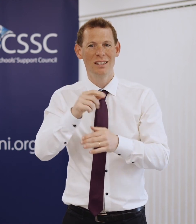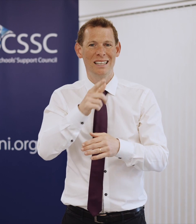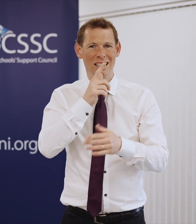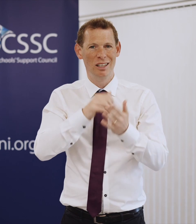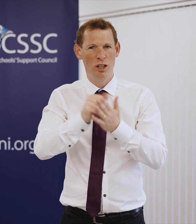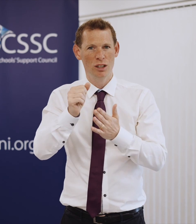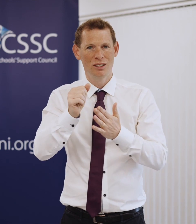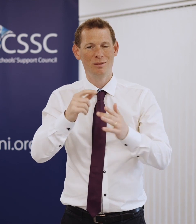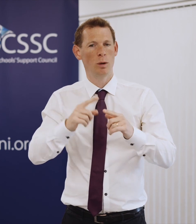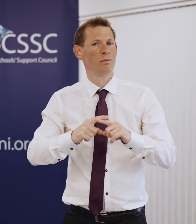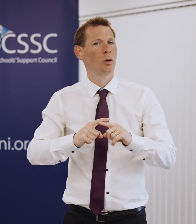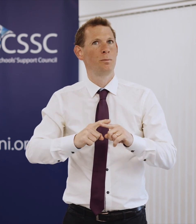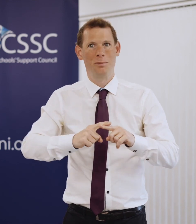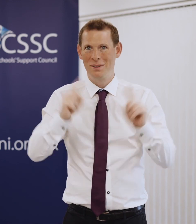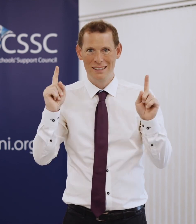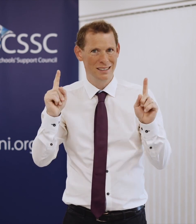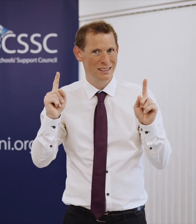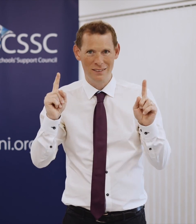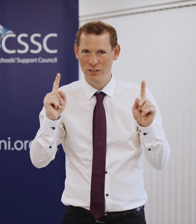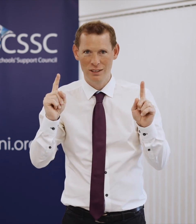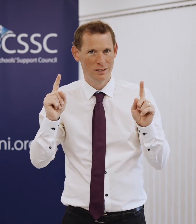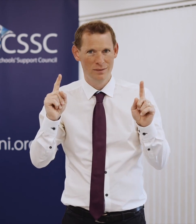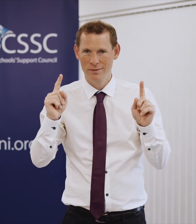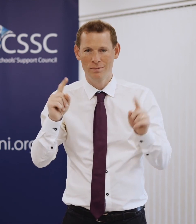about deaf culture and hearing culture and how they're completely different.